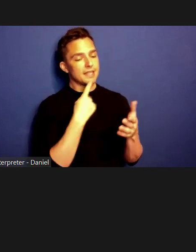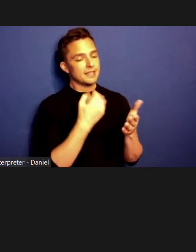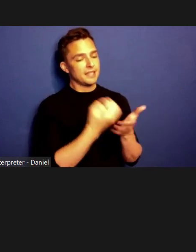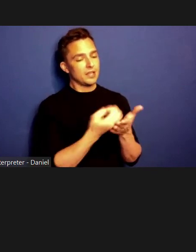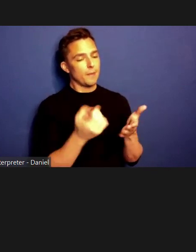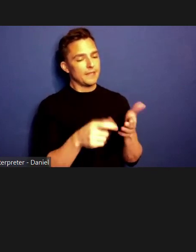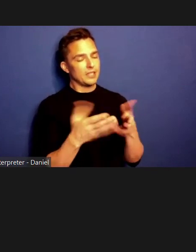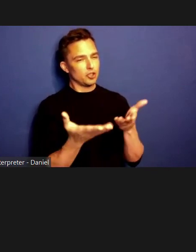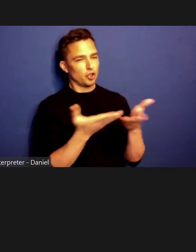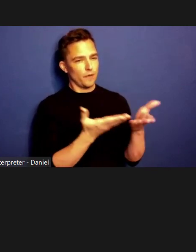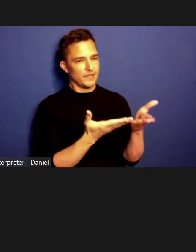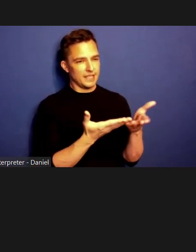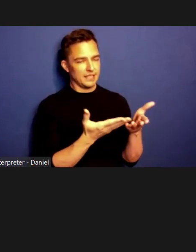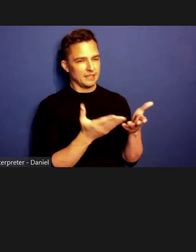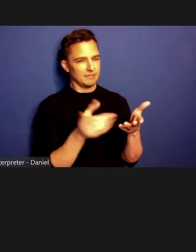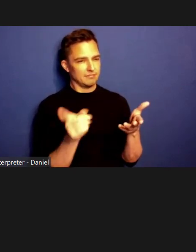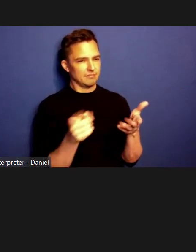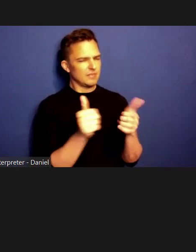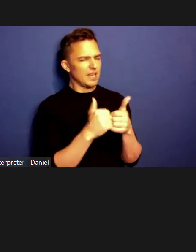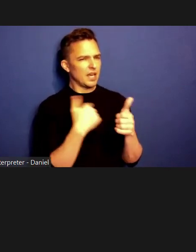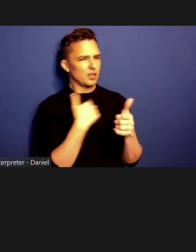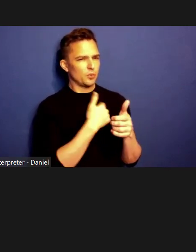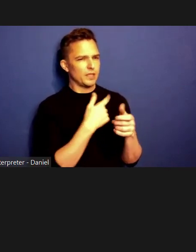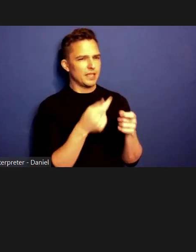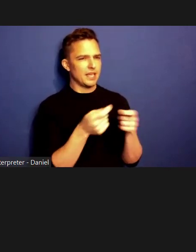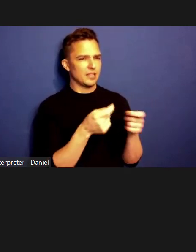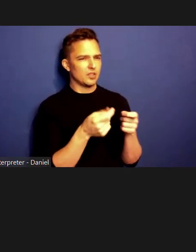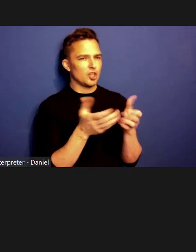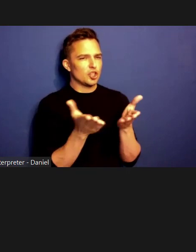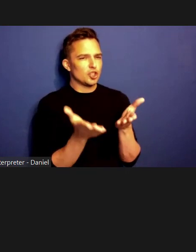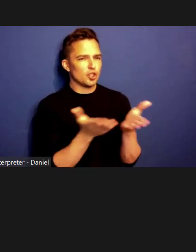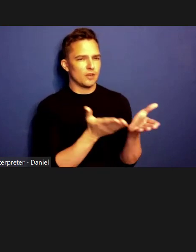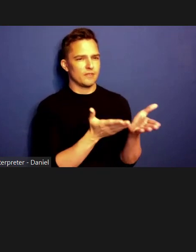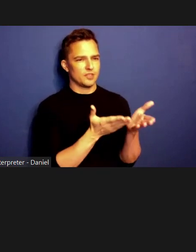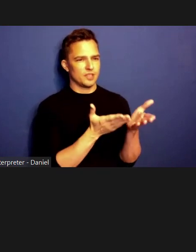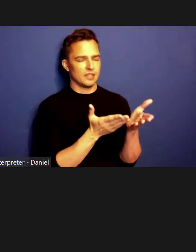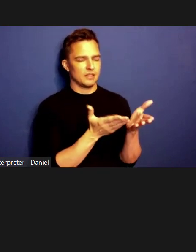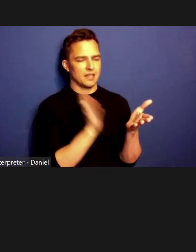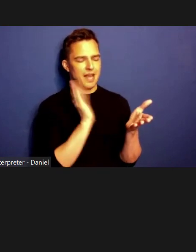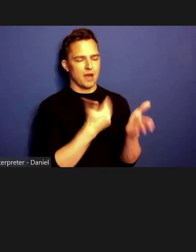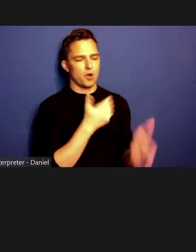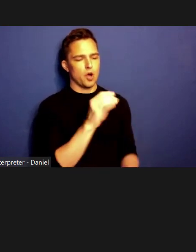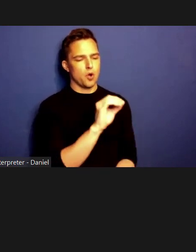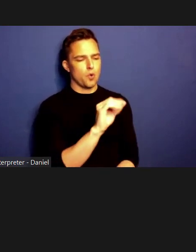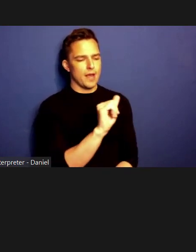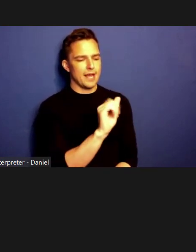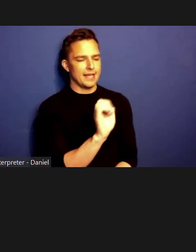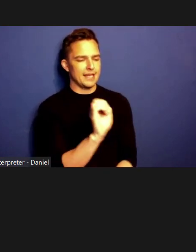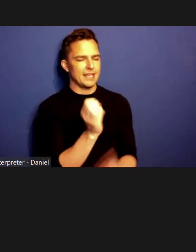How do we go about servicing our OAE device? Terry? Dr.